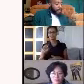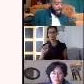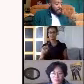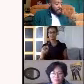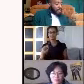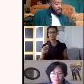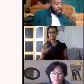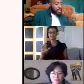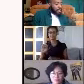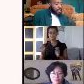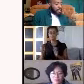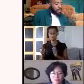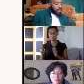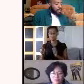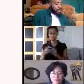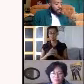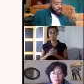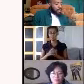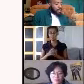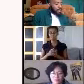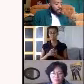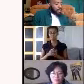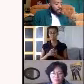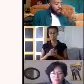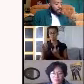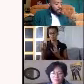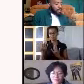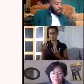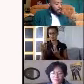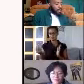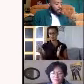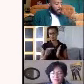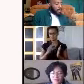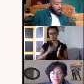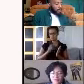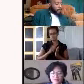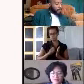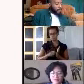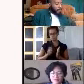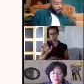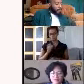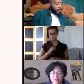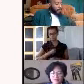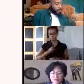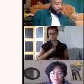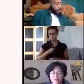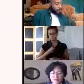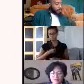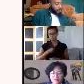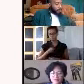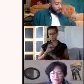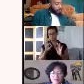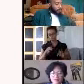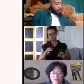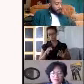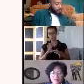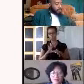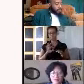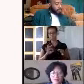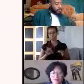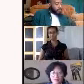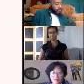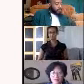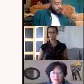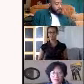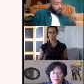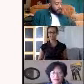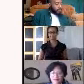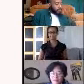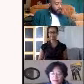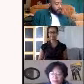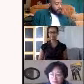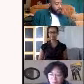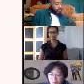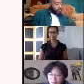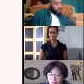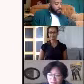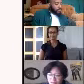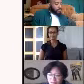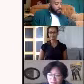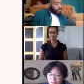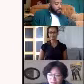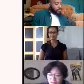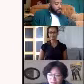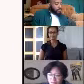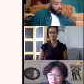I just want to just reach my notes here one, quickly here. Sorry.